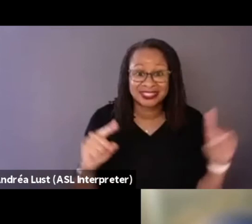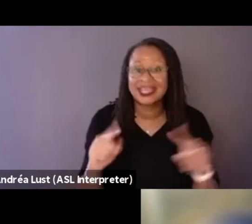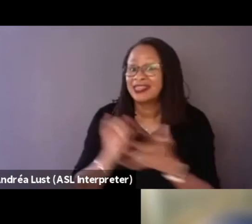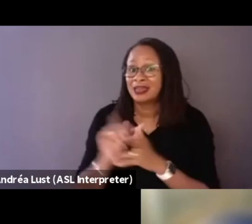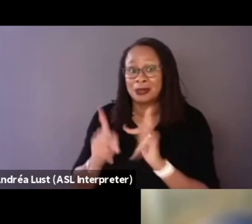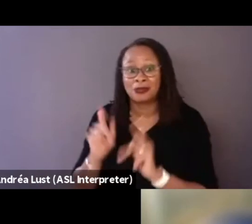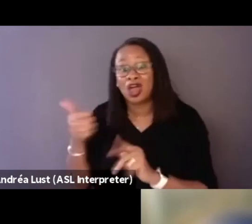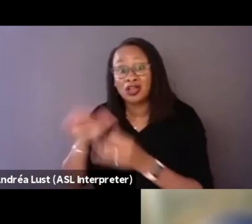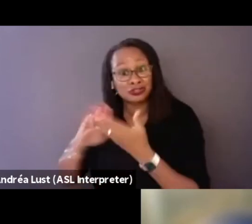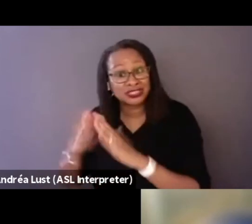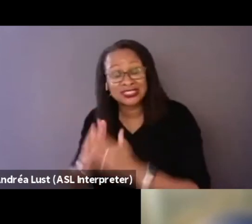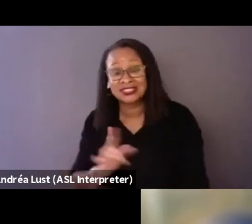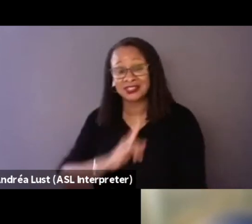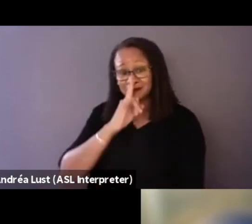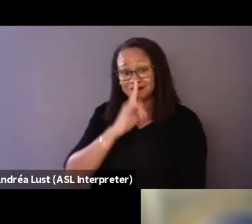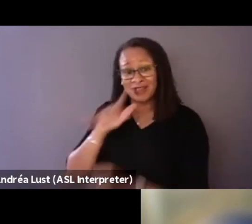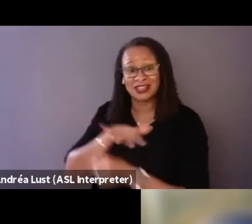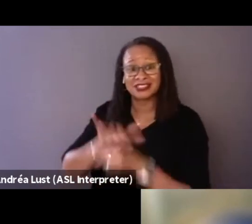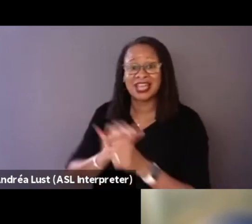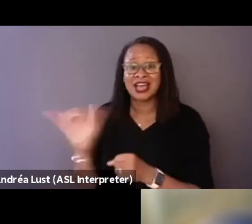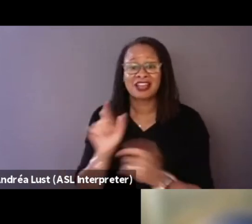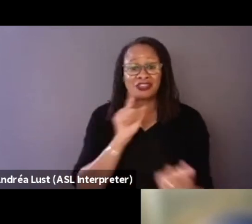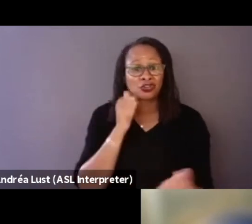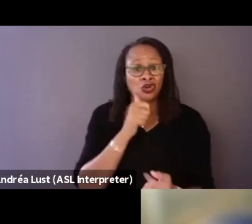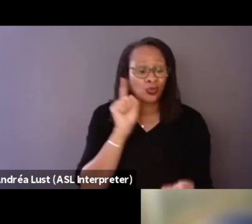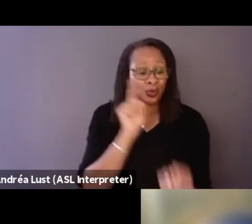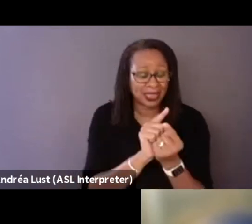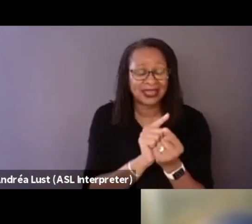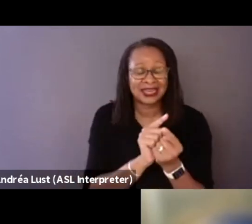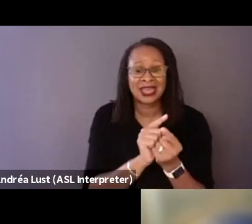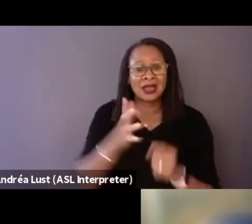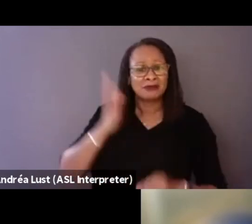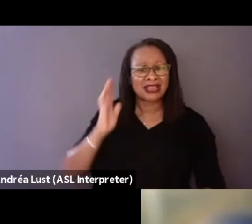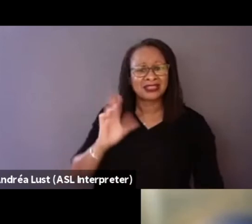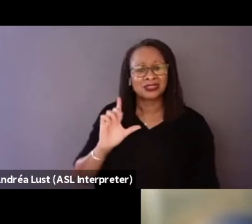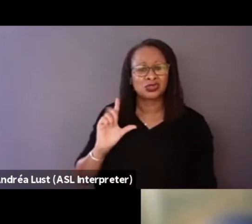That in addition- and like that girl that we met in "The Waiting Room" back in 2009, who had been shot,